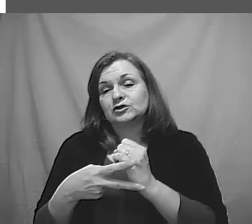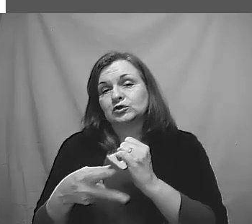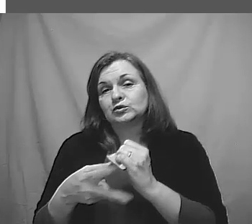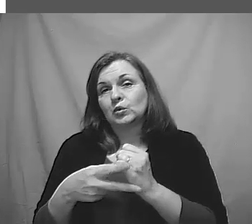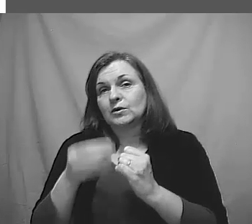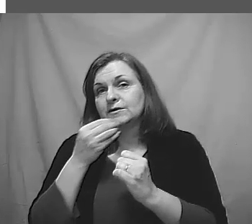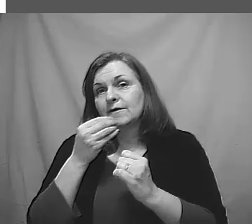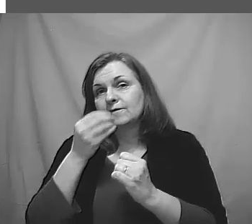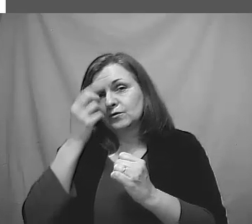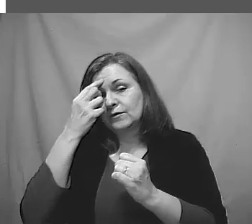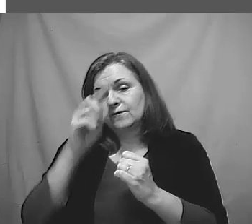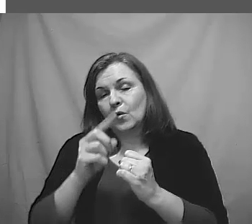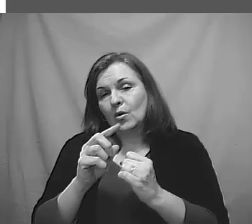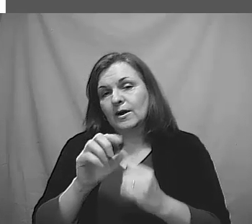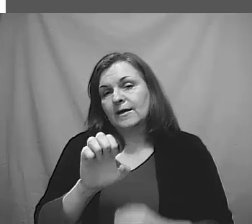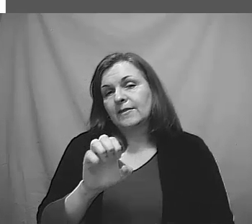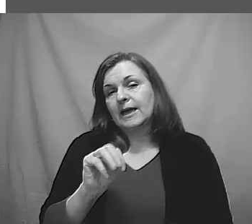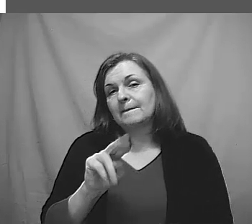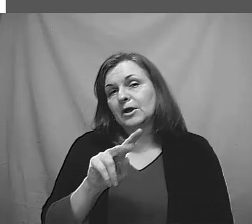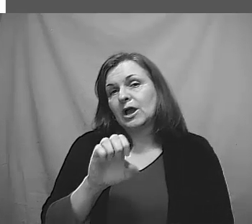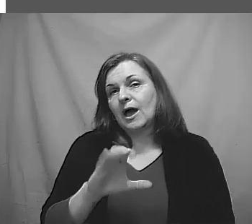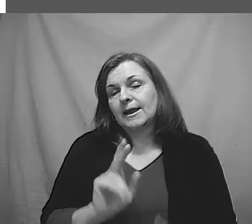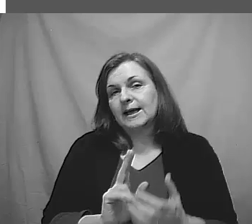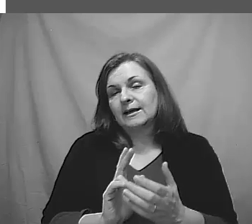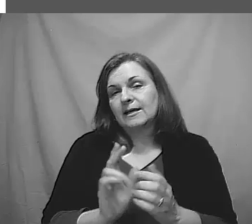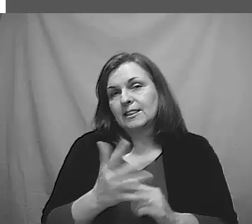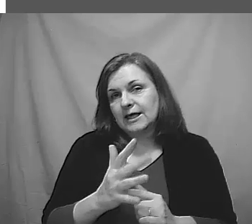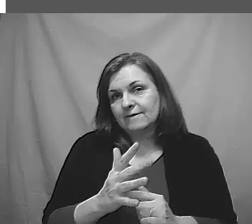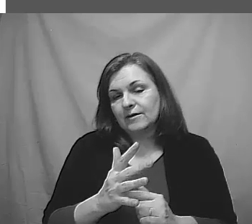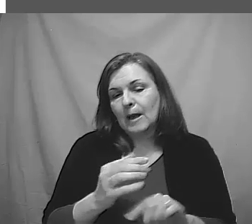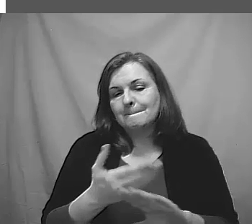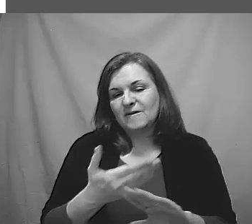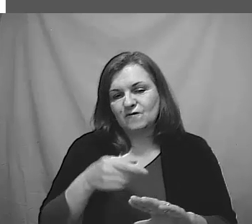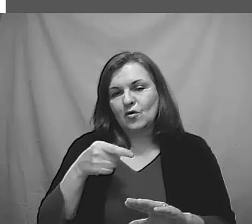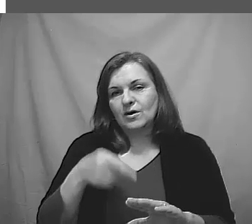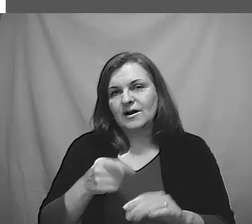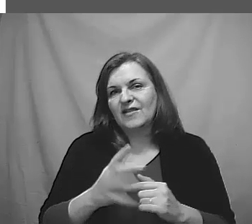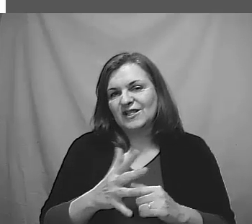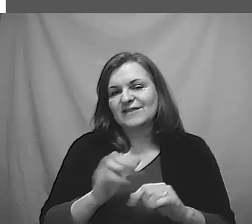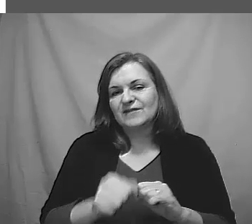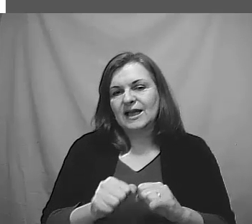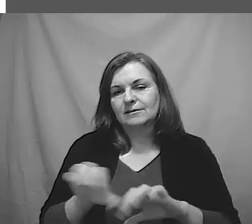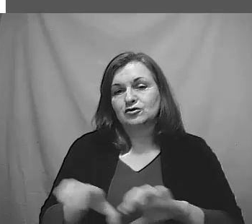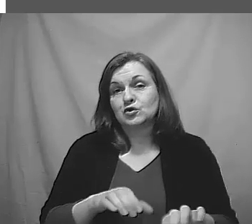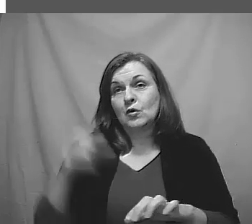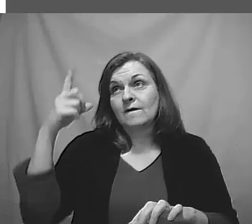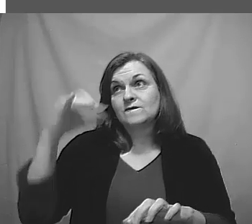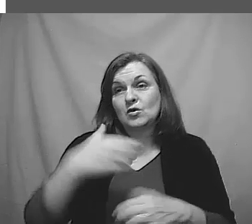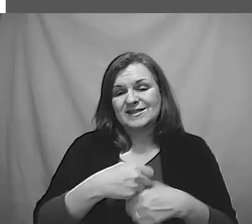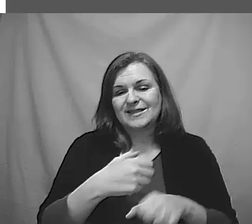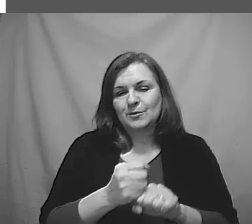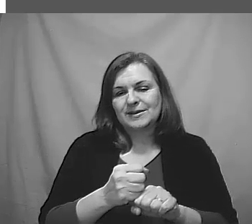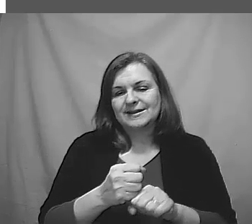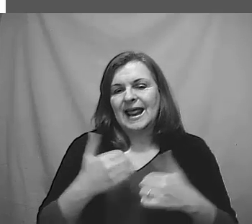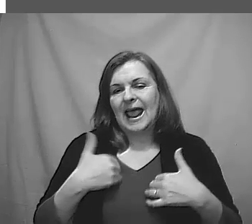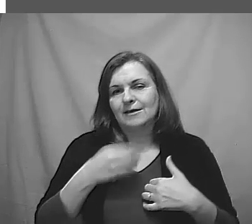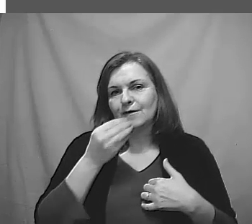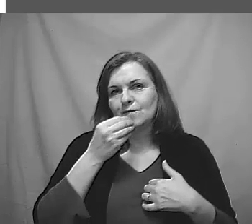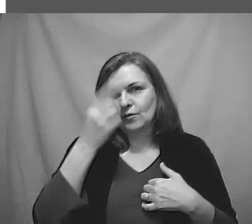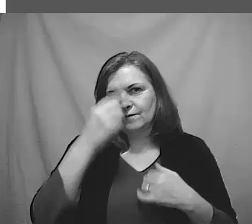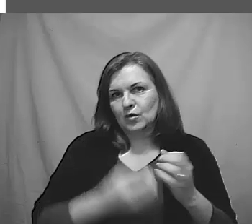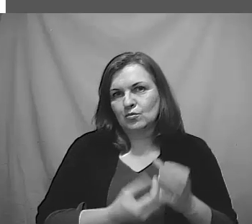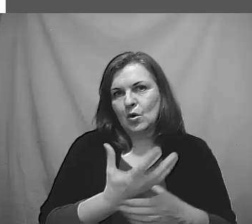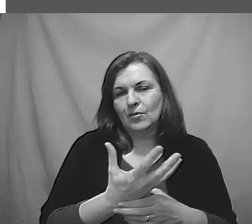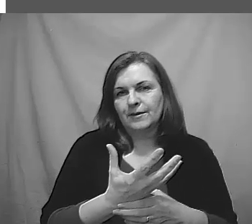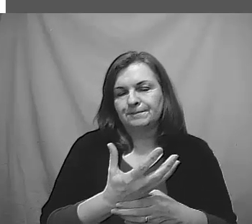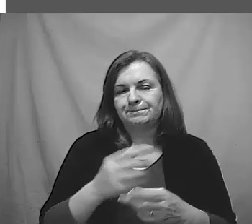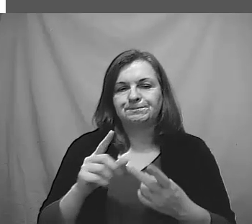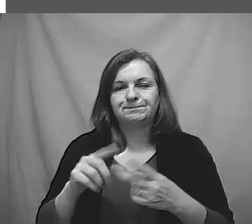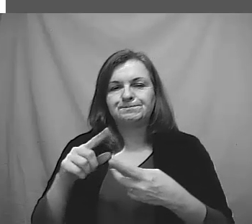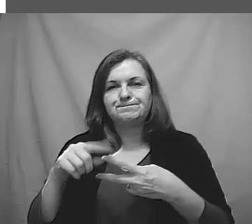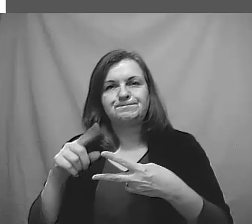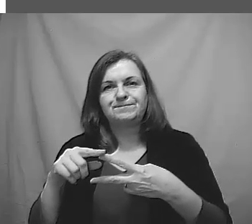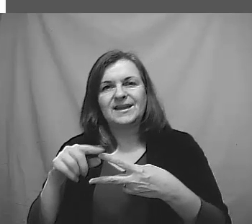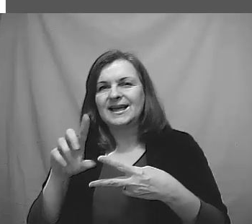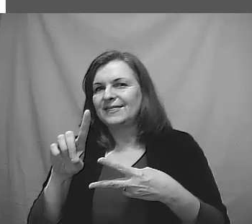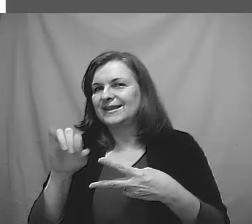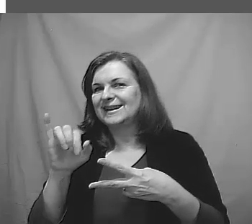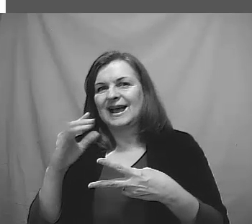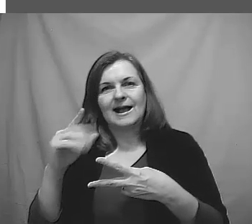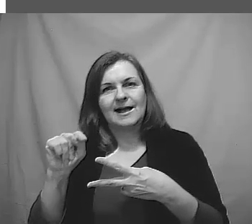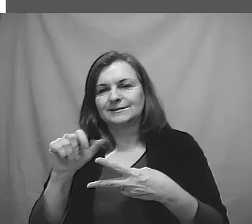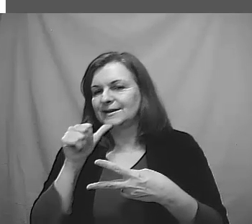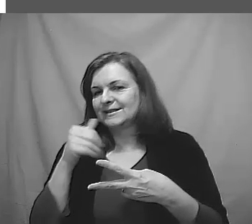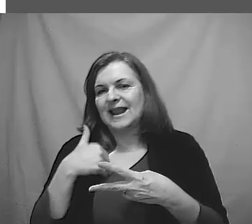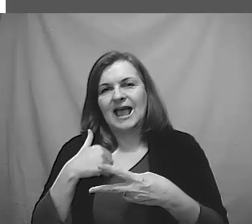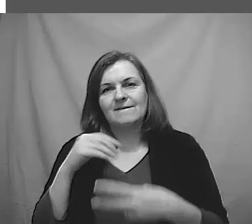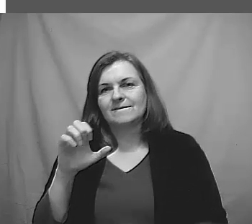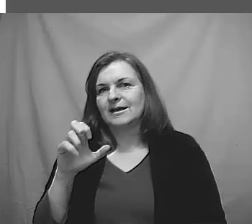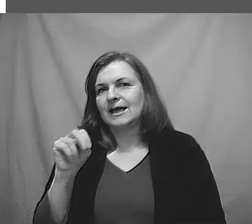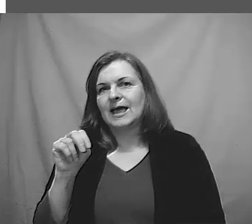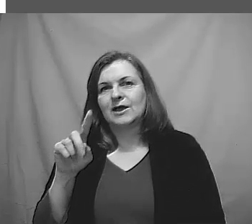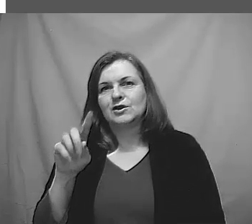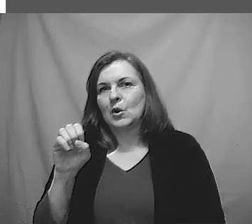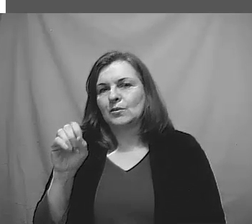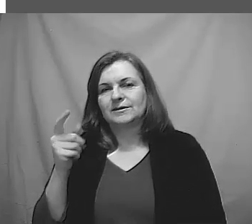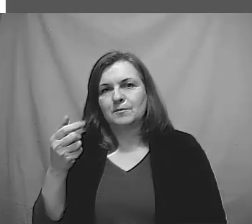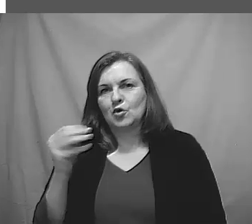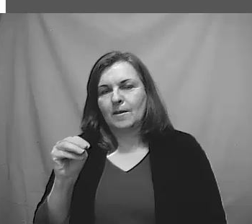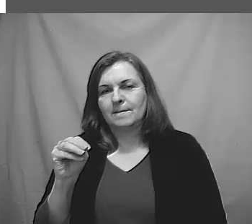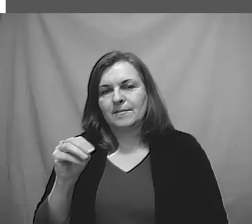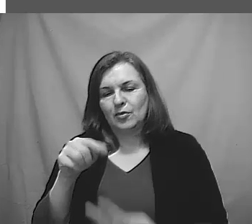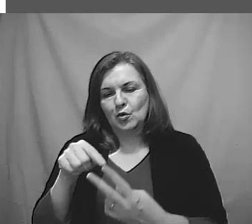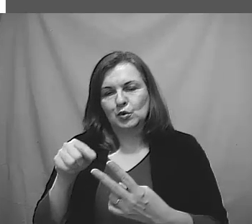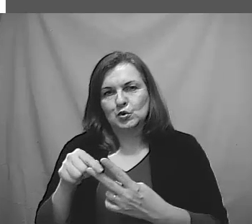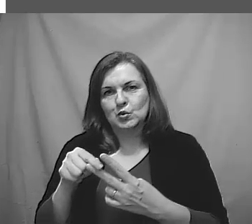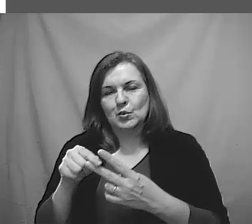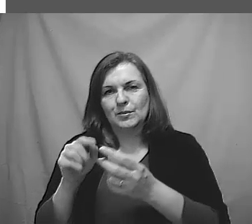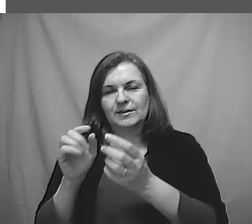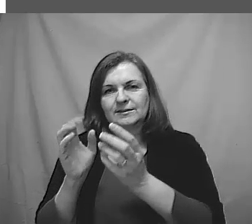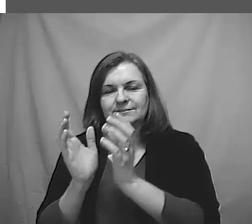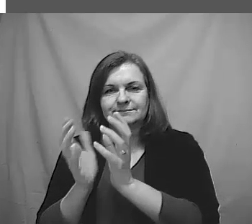starts to photosynthesize it can actually grow in the dicot we don't have endosperm